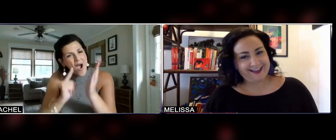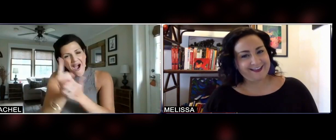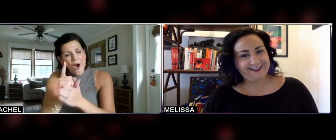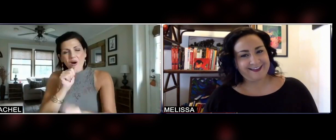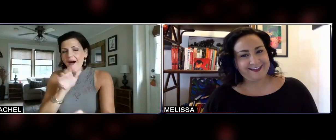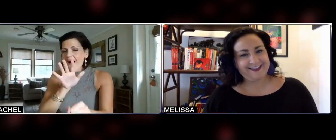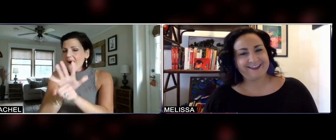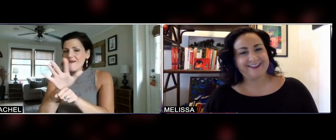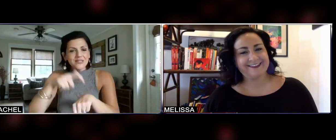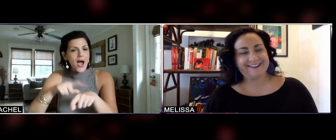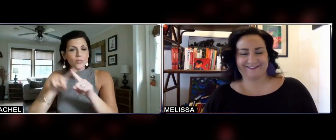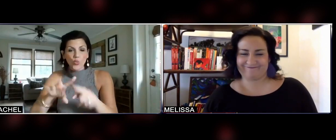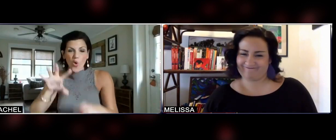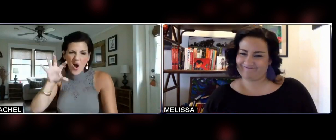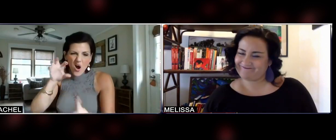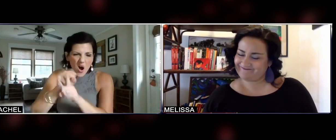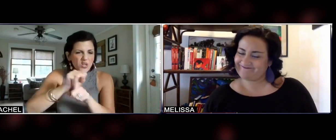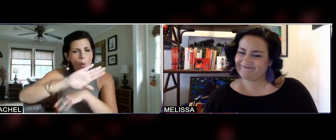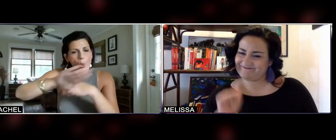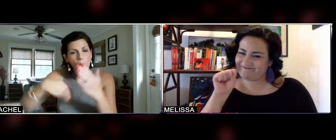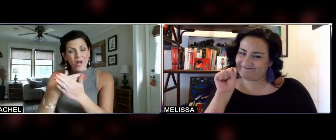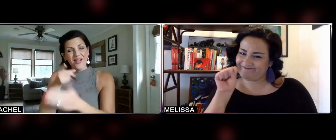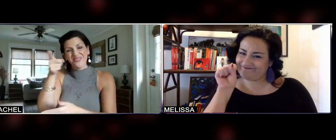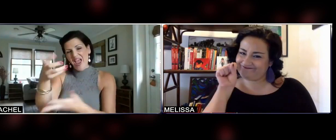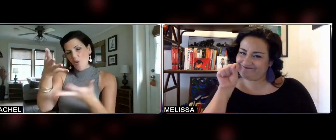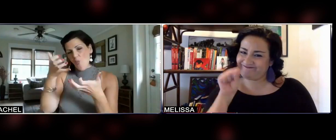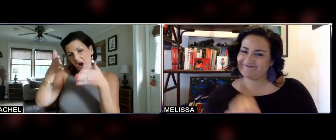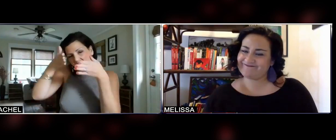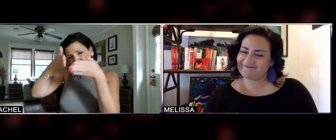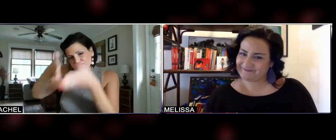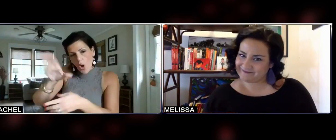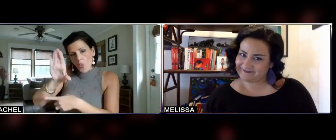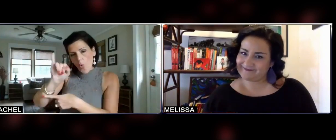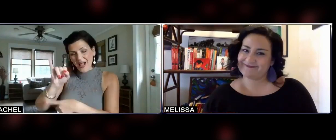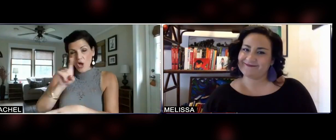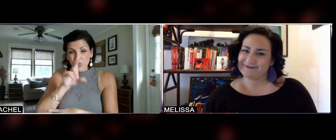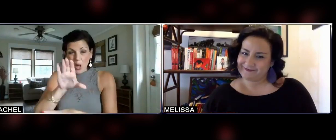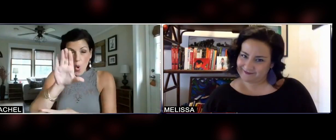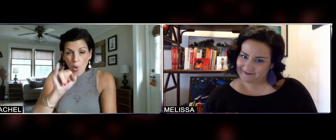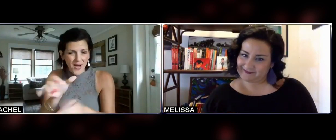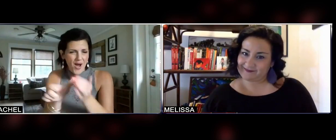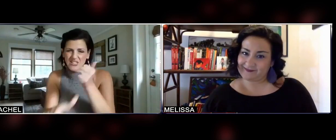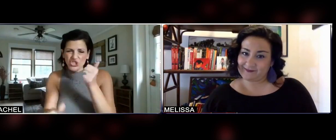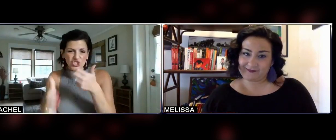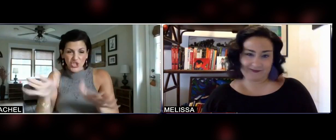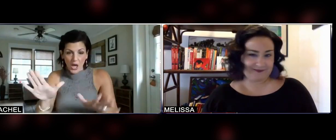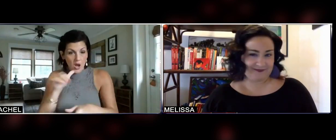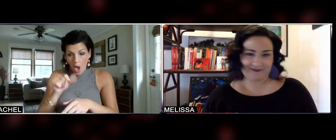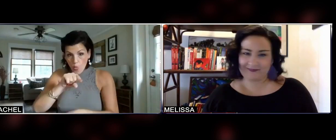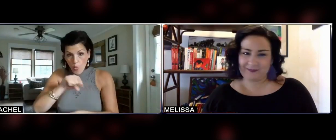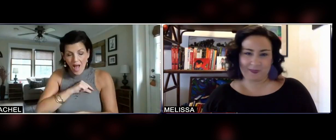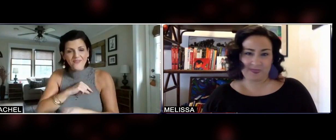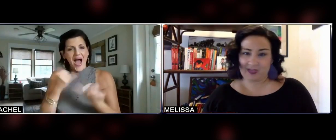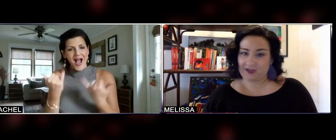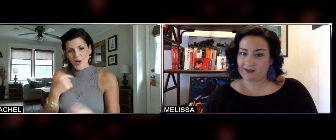A 1-hour show is not enough time to catch the whole story so they focused on the topic of cochlear implants instead. These implants are worthless and my son isn't qualified.